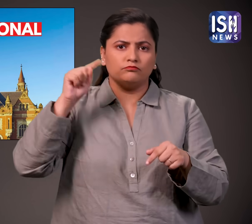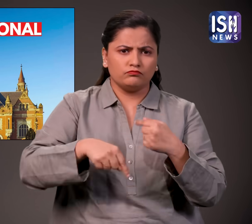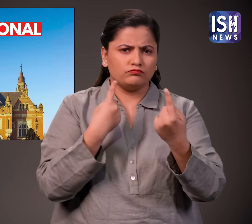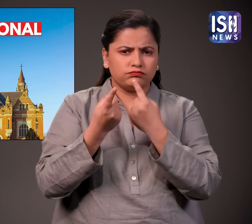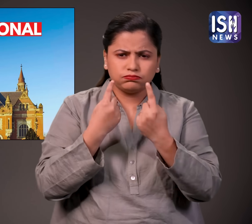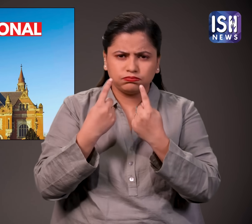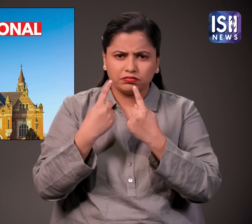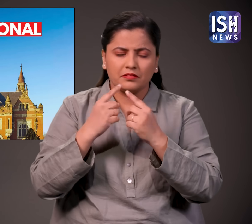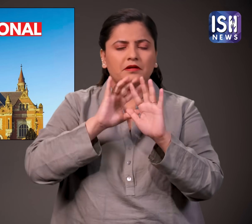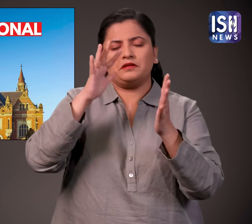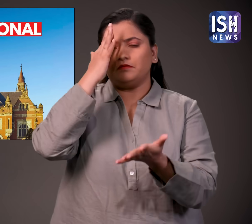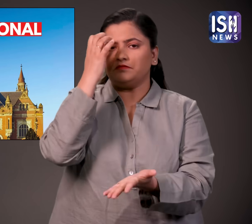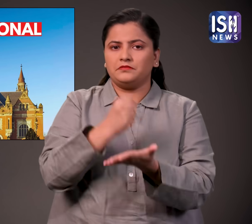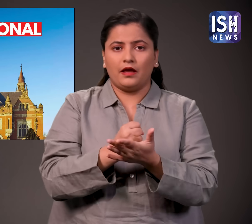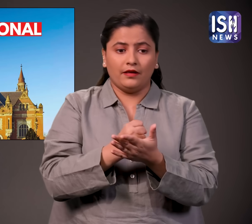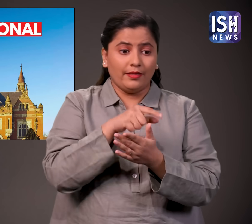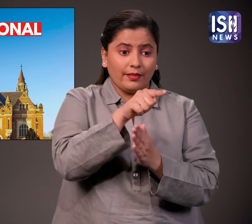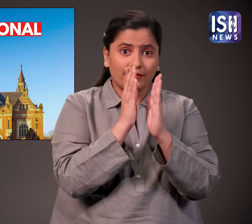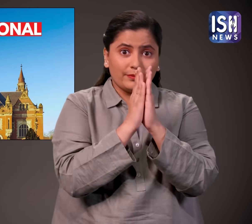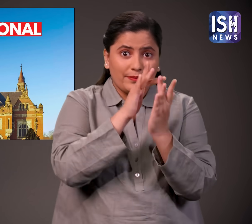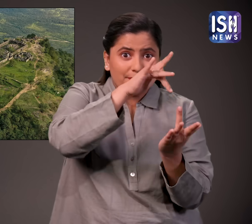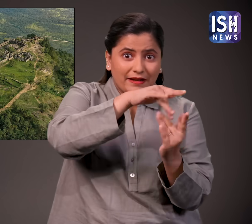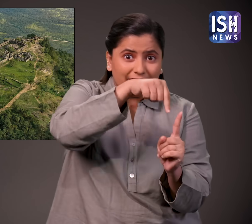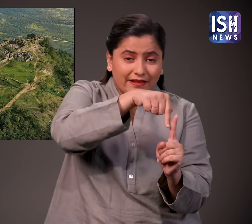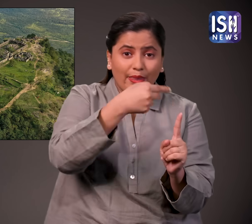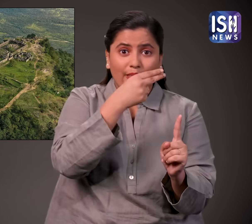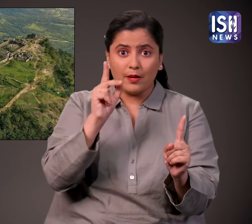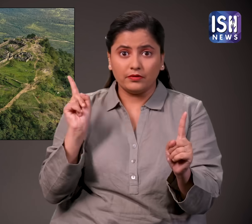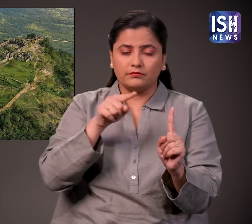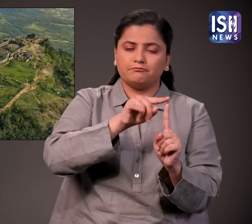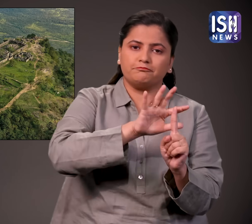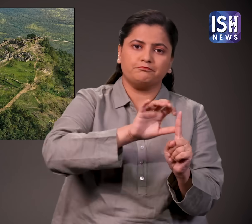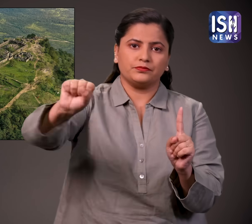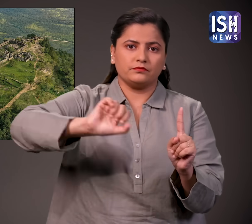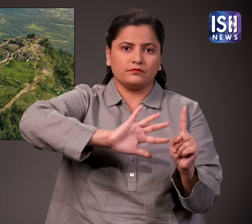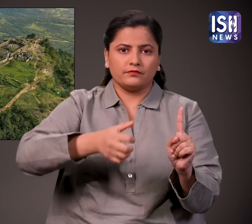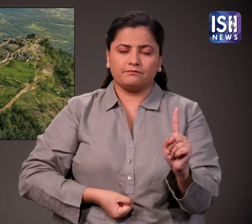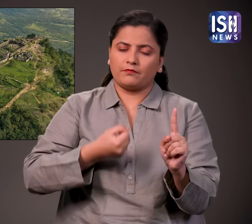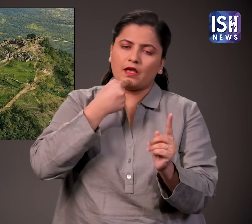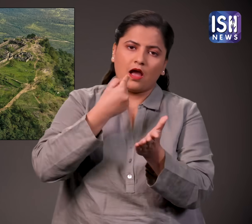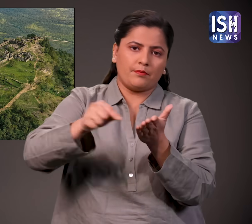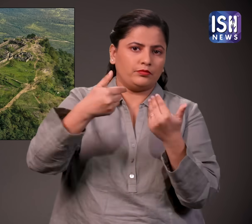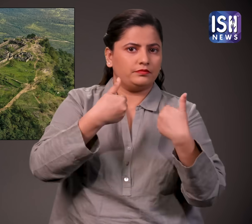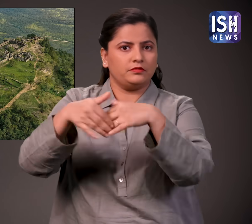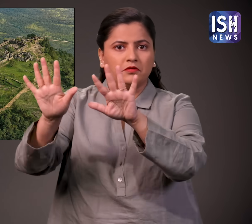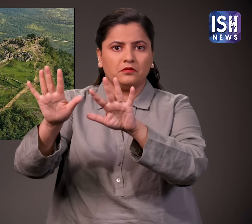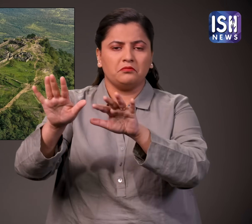ruled that the temple belongs to Cambodia.